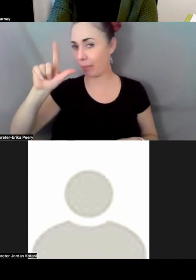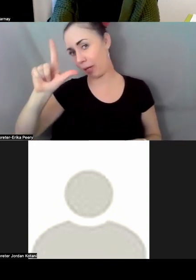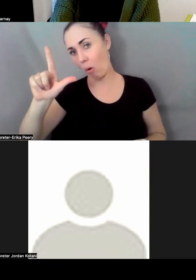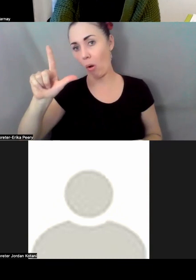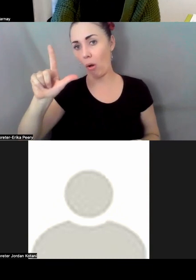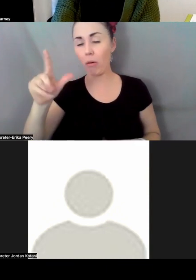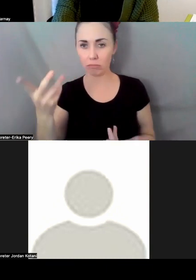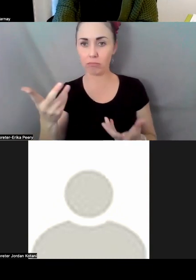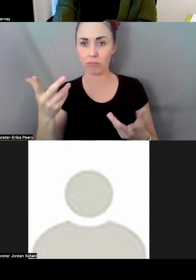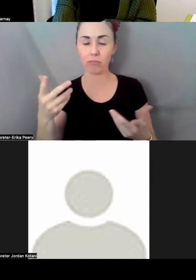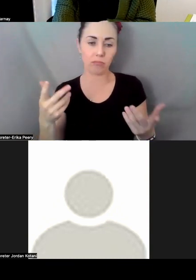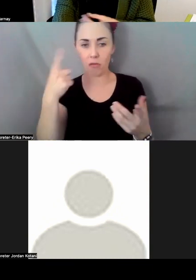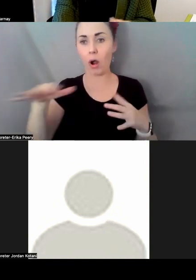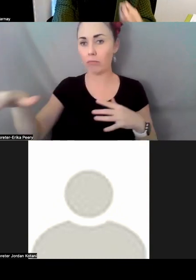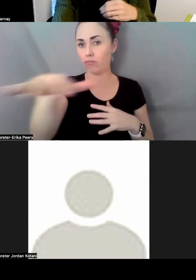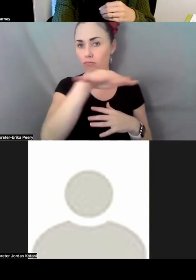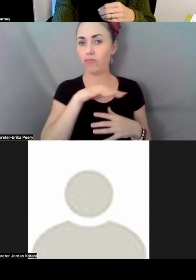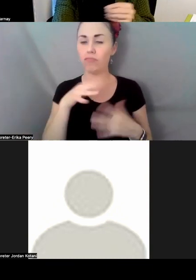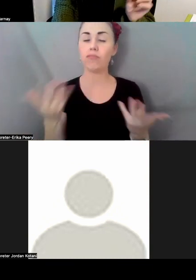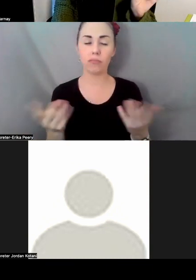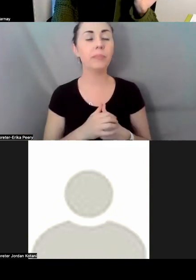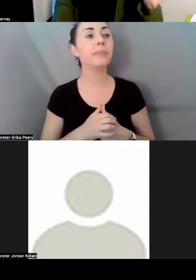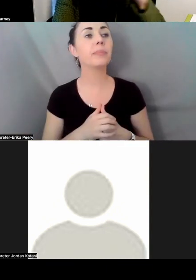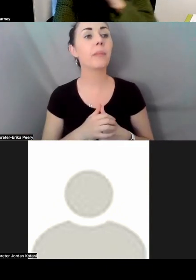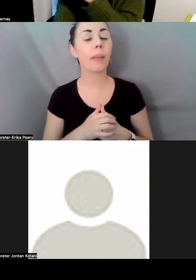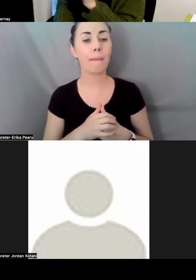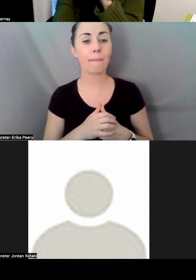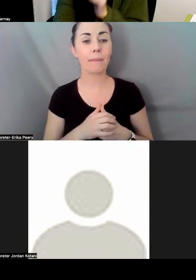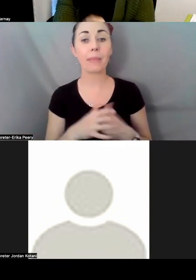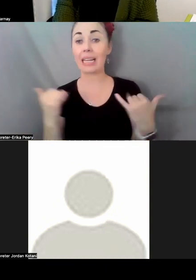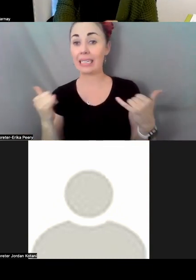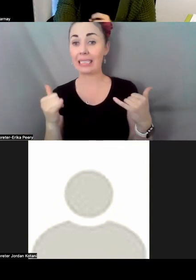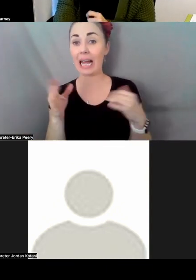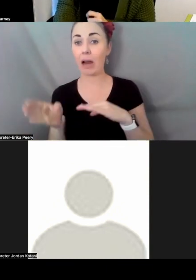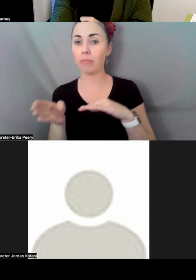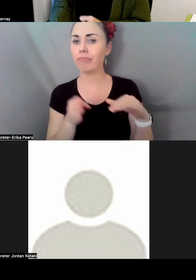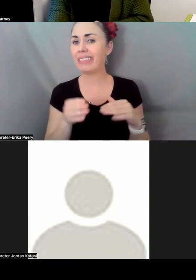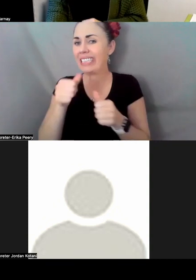in the world around us. Now we're going to take a look at the individual senses, real brief peek.